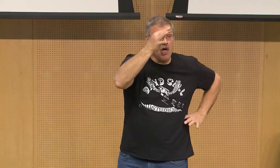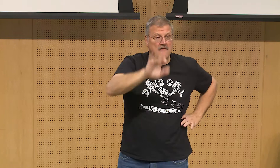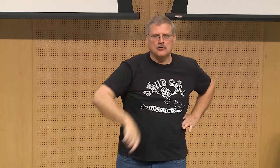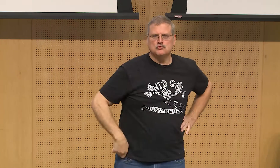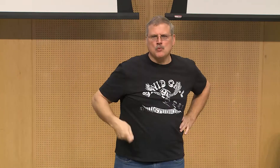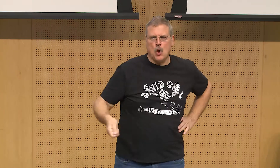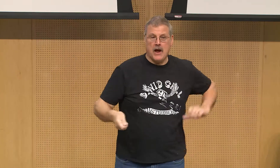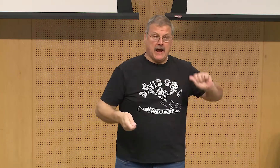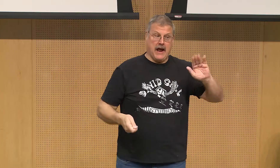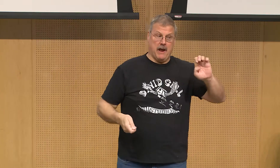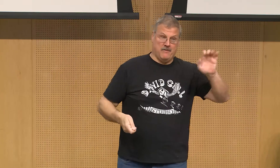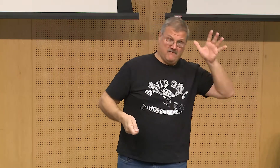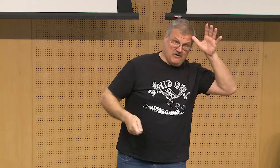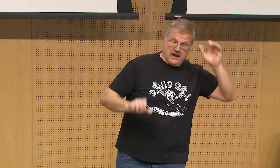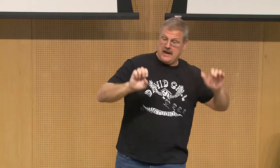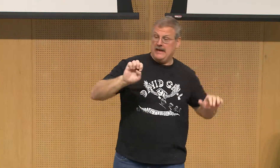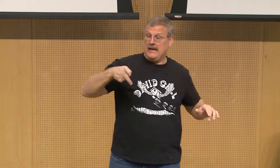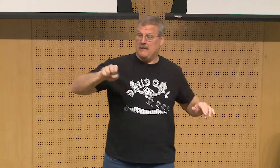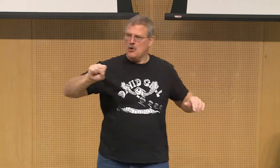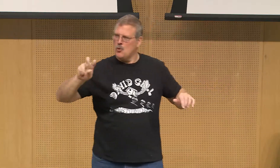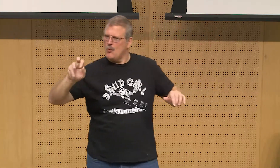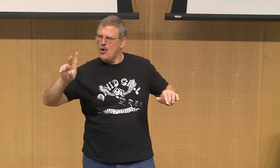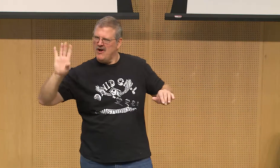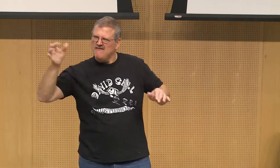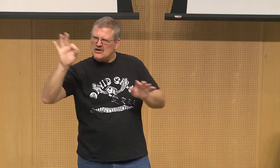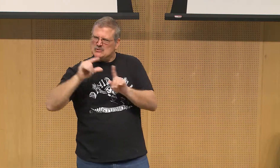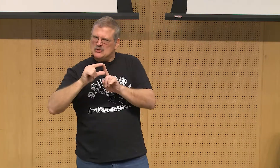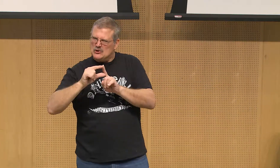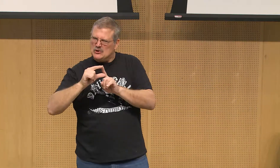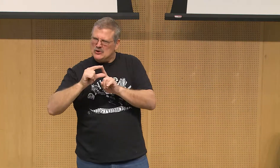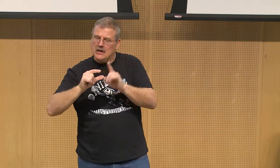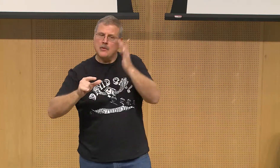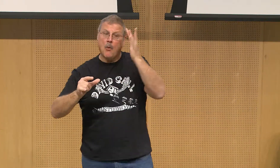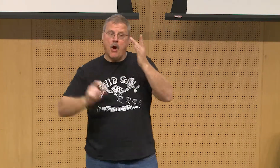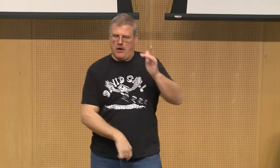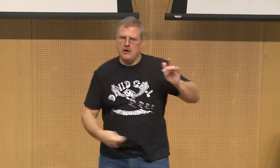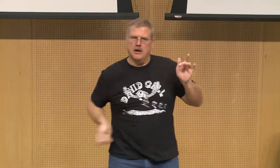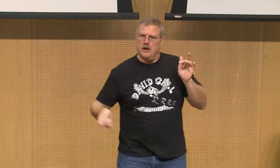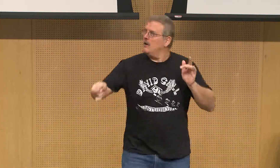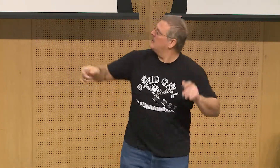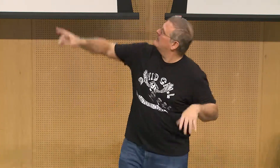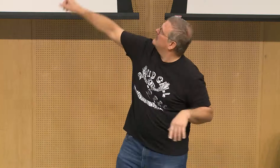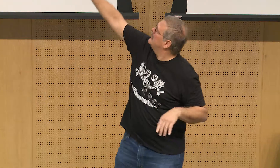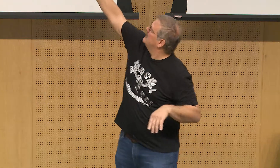and English, it's The Father of Swords,